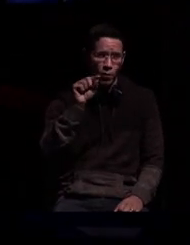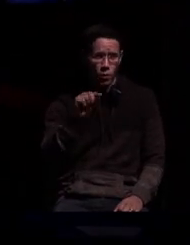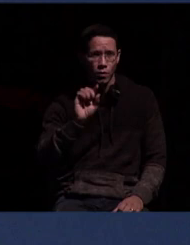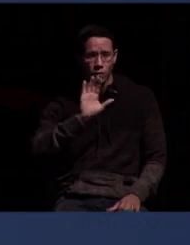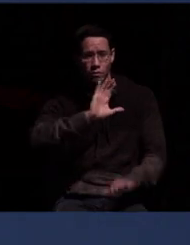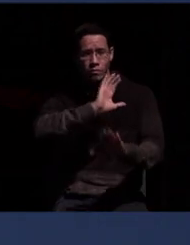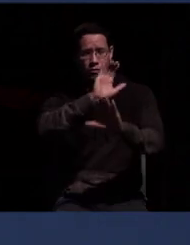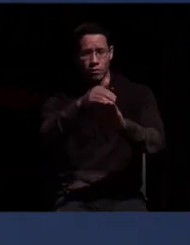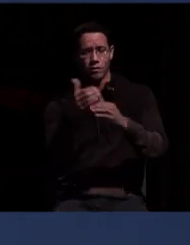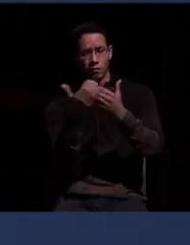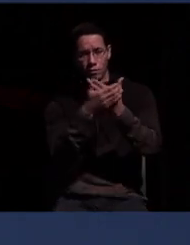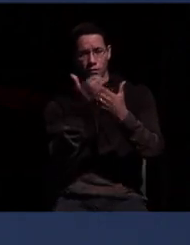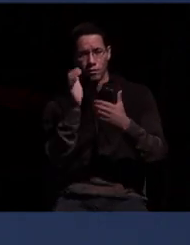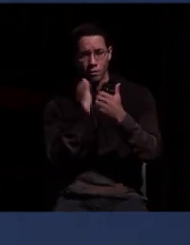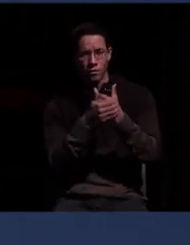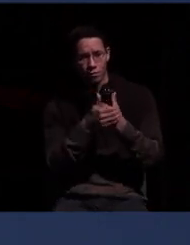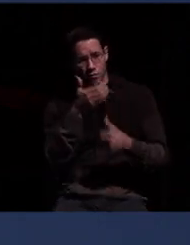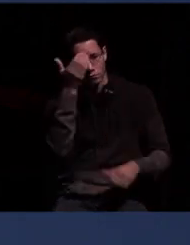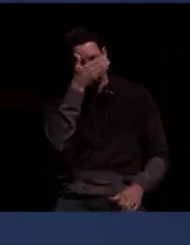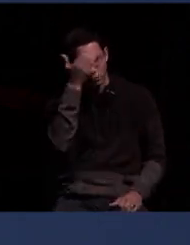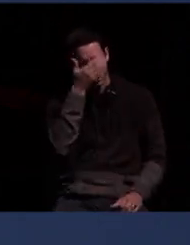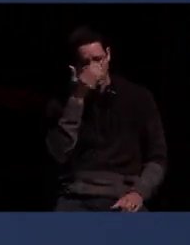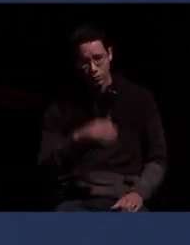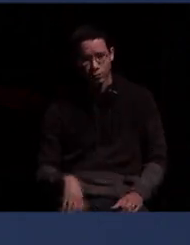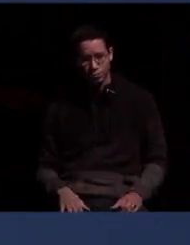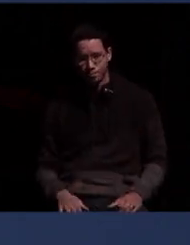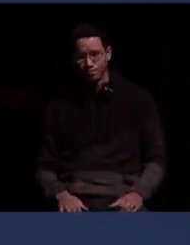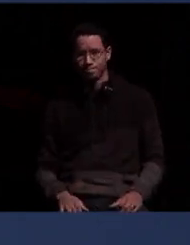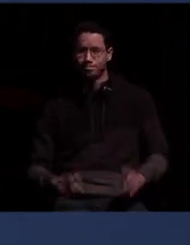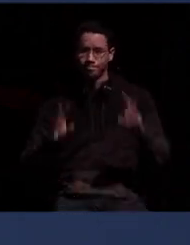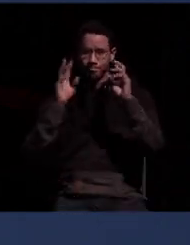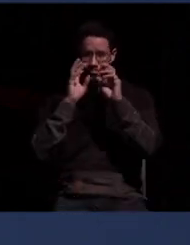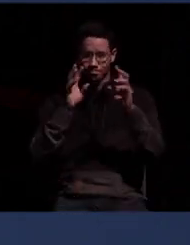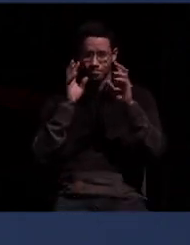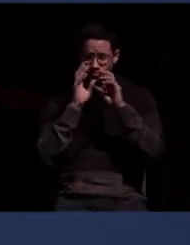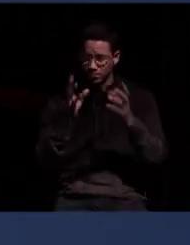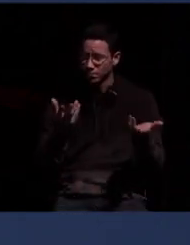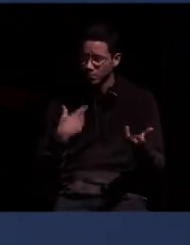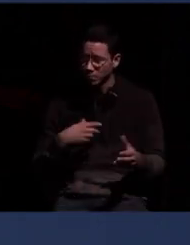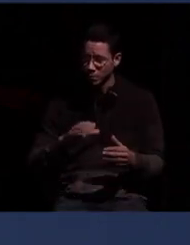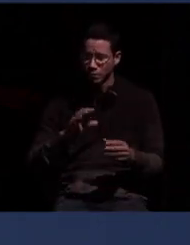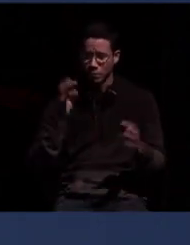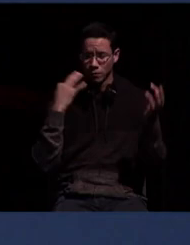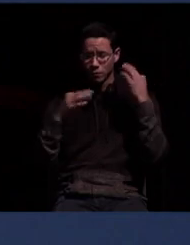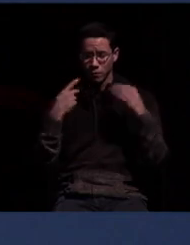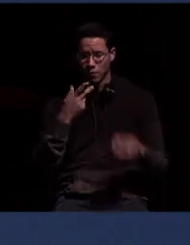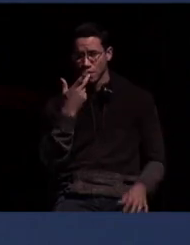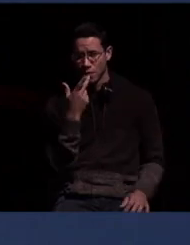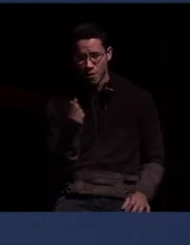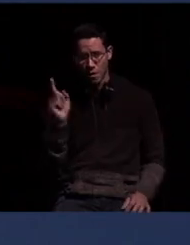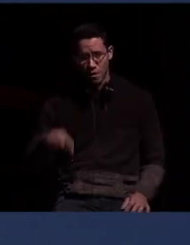and hear what is not said, because in tourism one does not shout in favor of vulnerability...